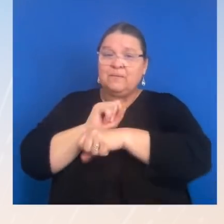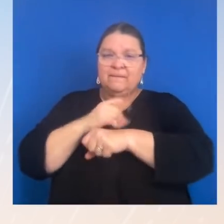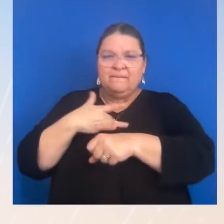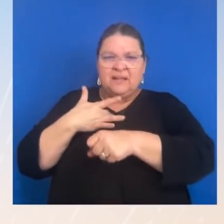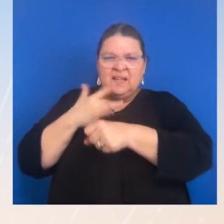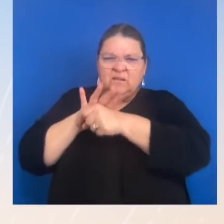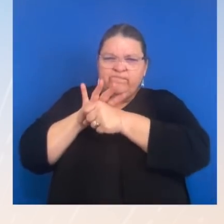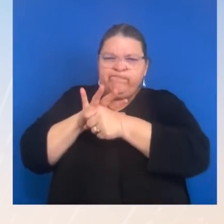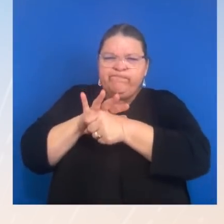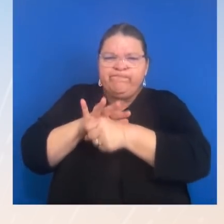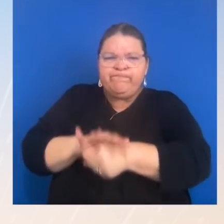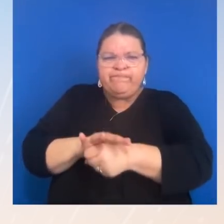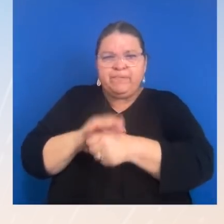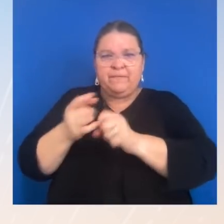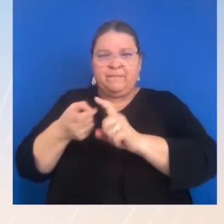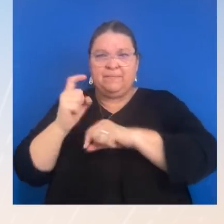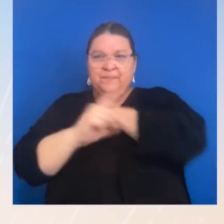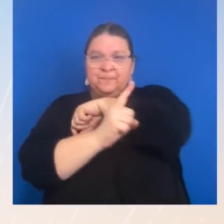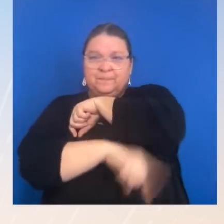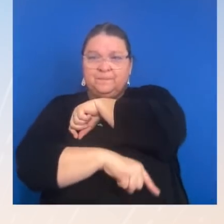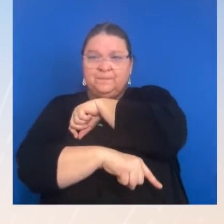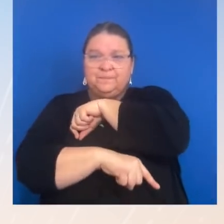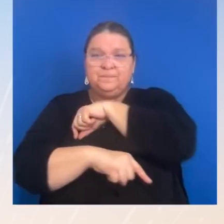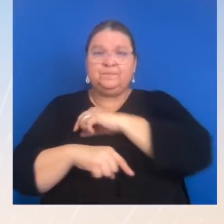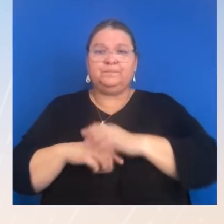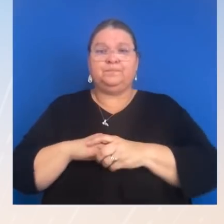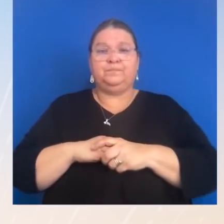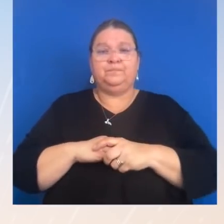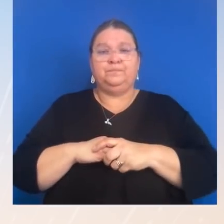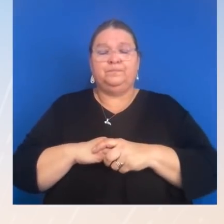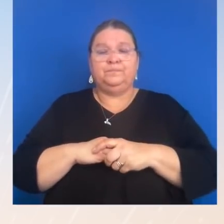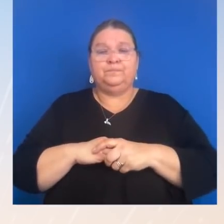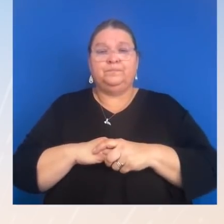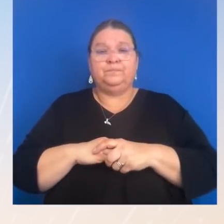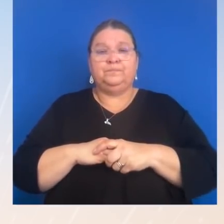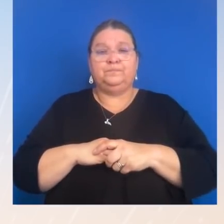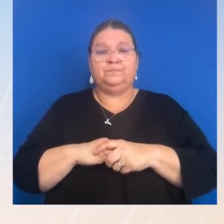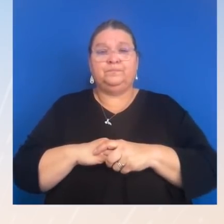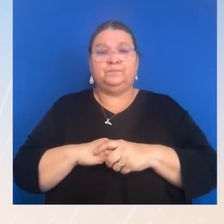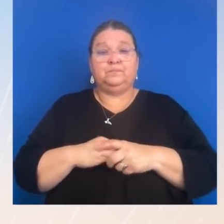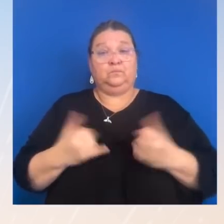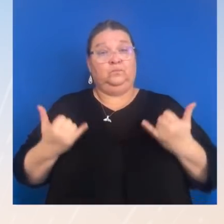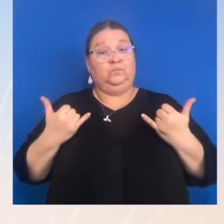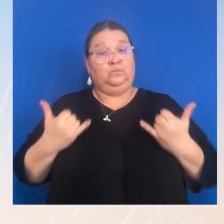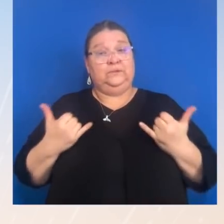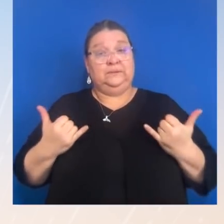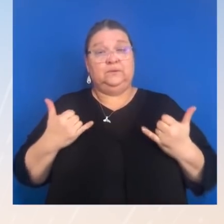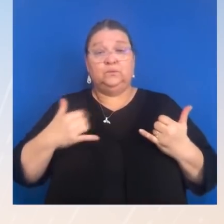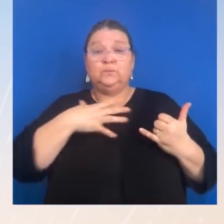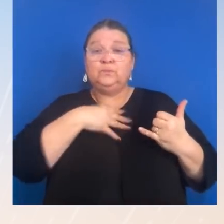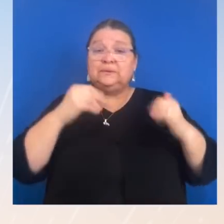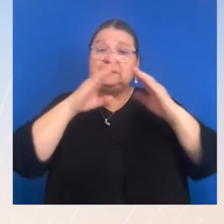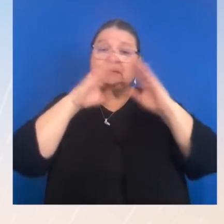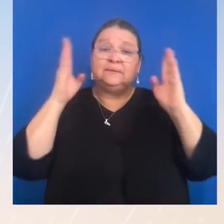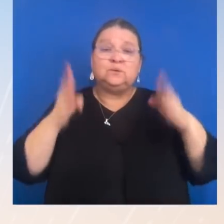The Press: Into making a different decision. I mean, the messaging from the White House has been, "This is going to hurt. Russia is to blame. Just wait it out."